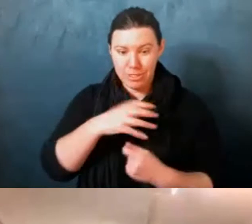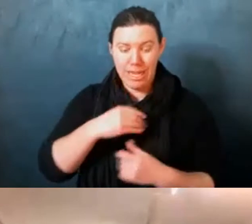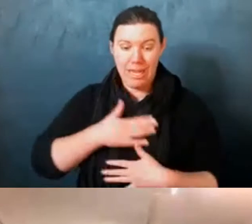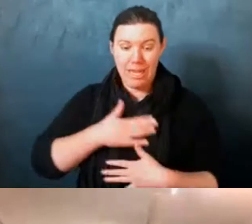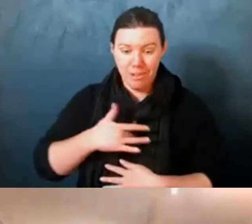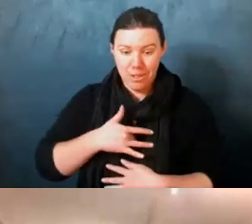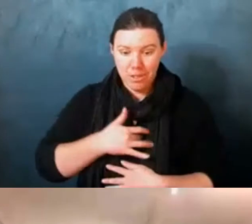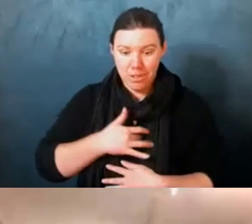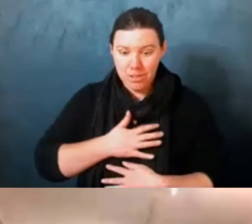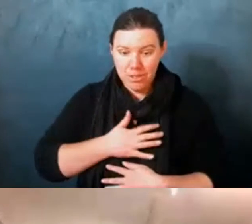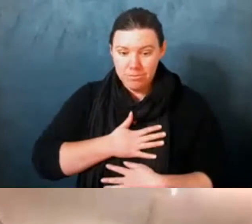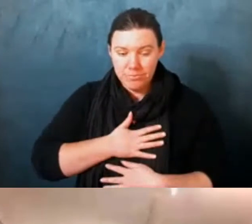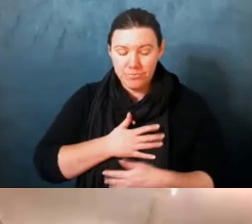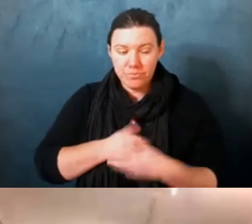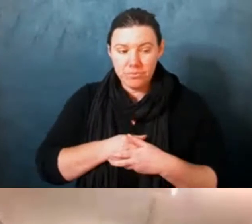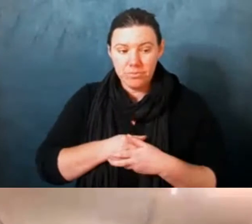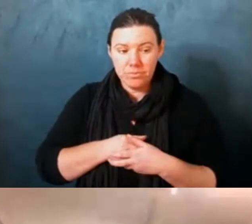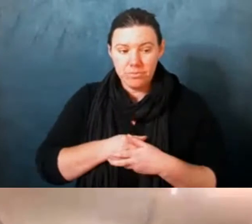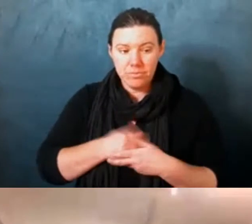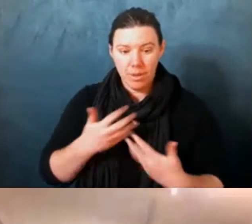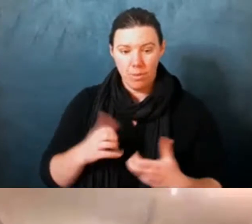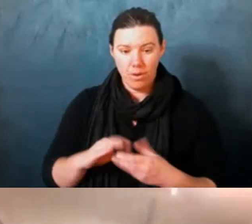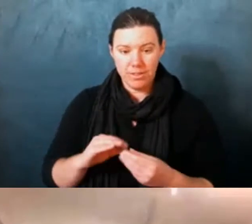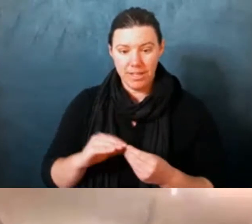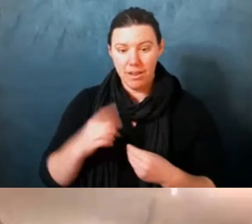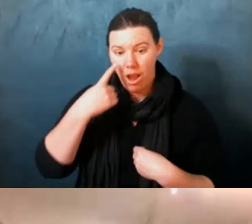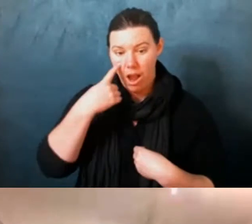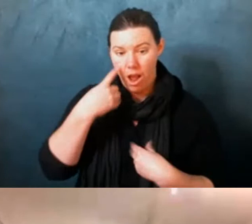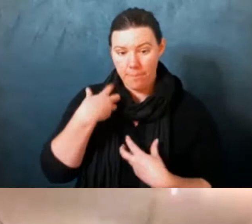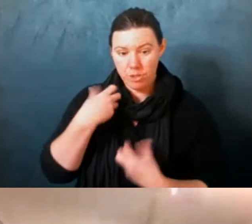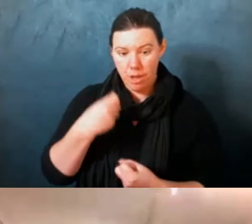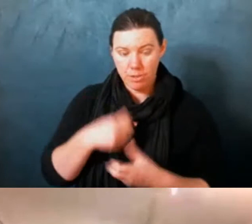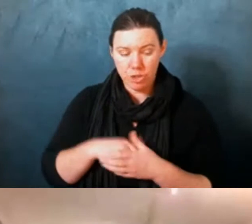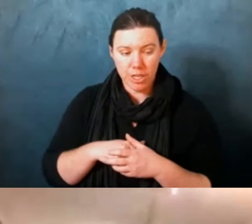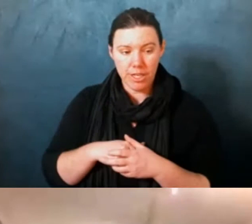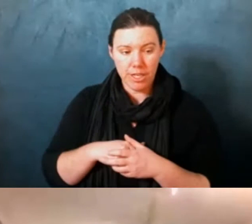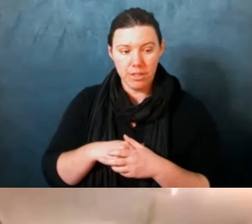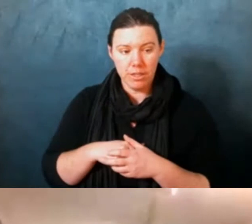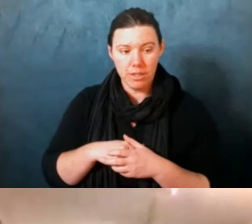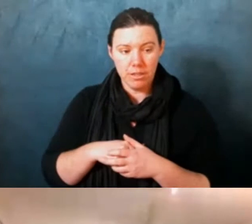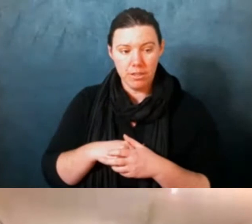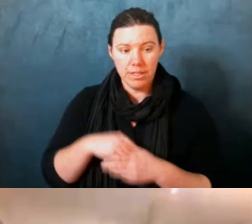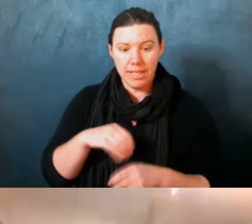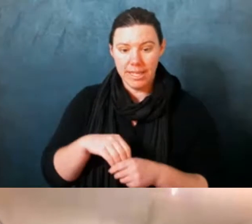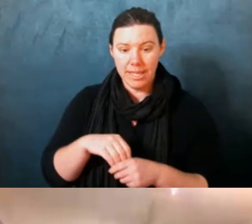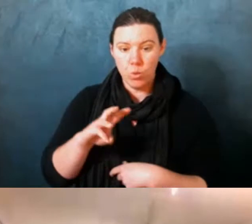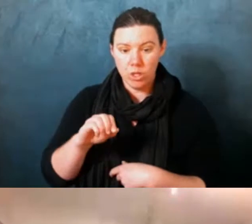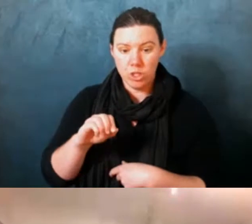optometry is, in Washington is trying to actively work towards supporting and promoting health equity.